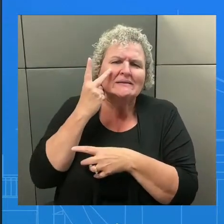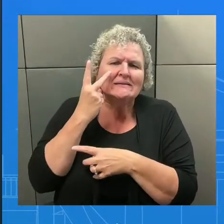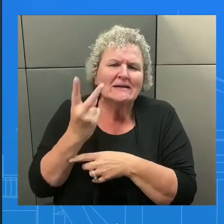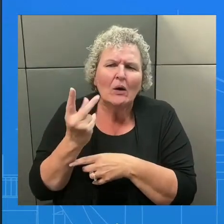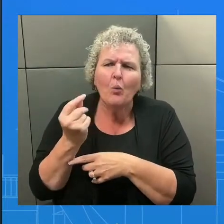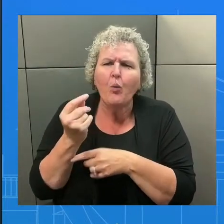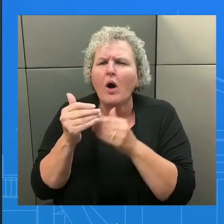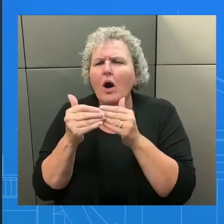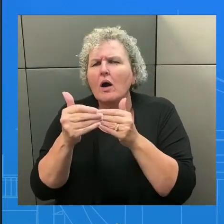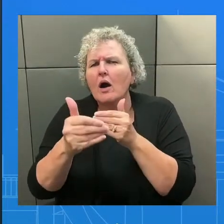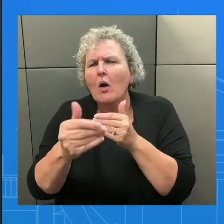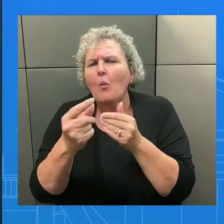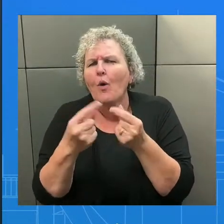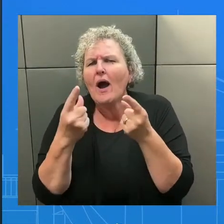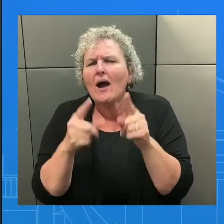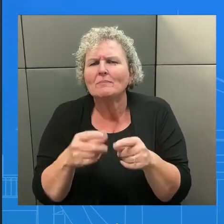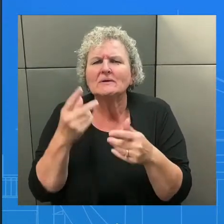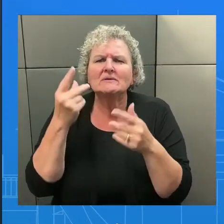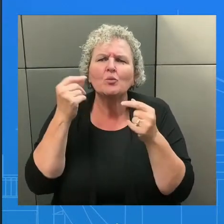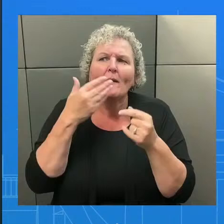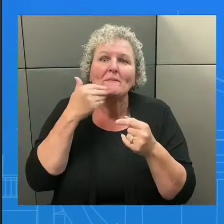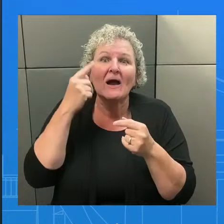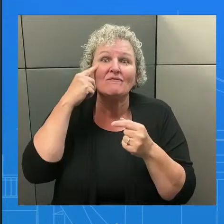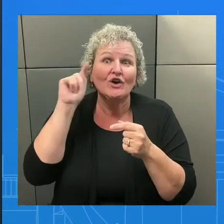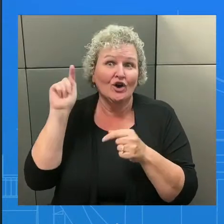The president has always said and will continue to say